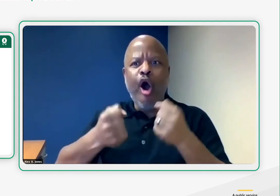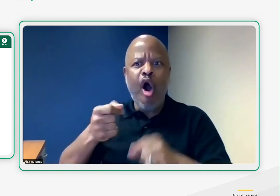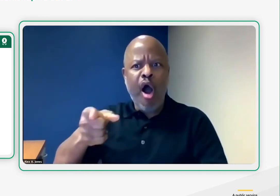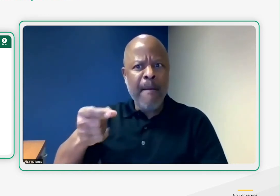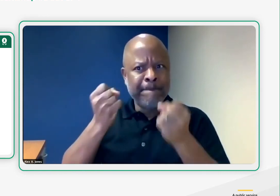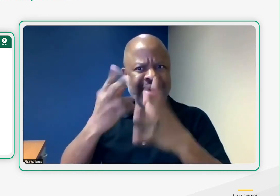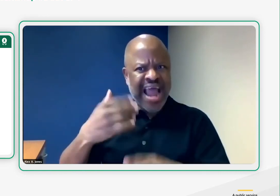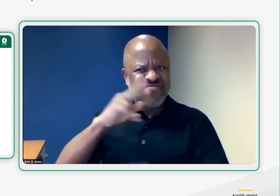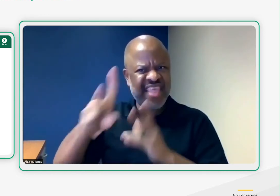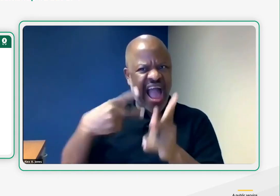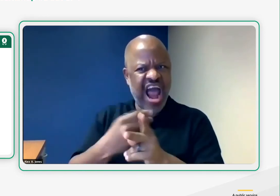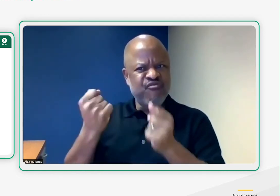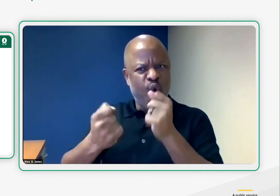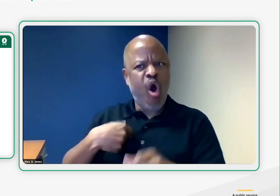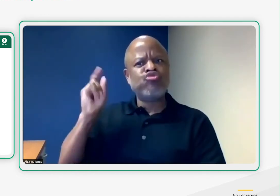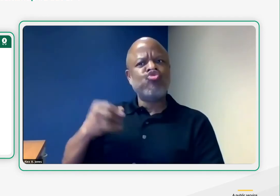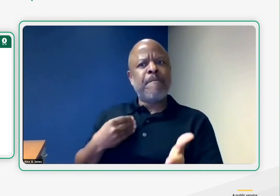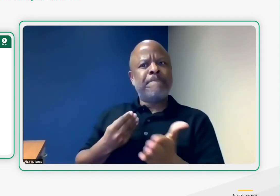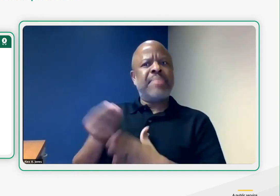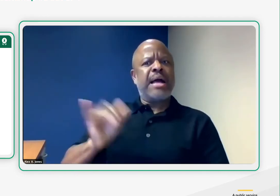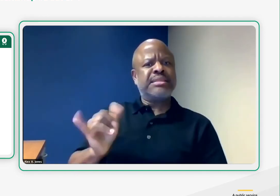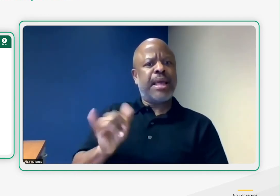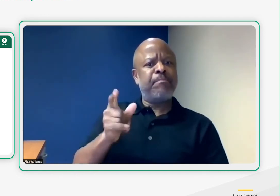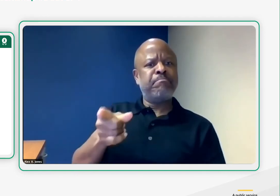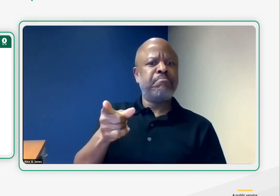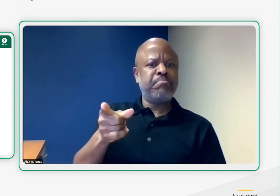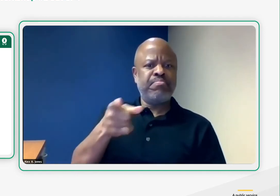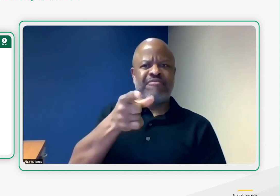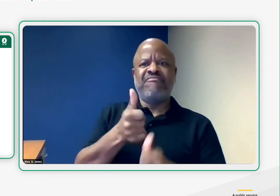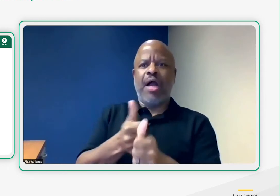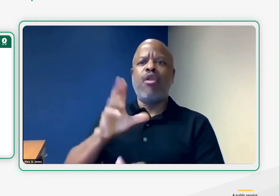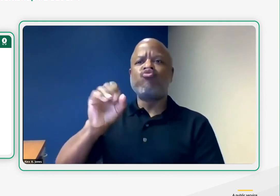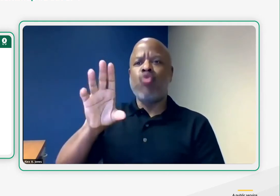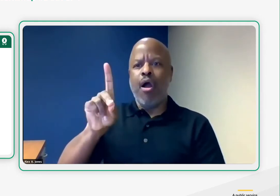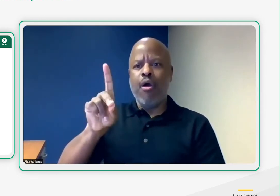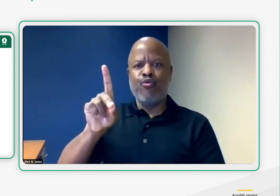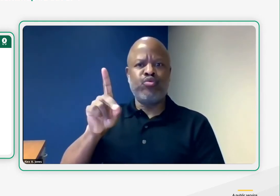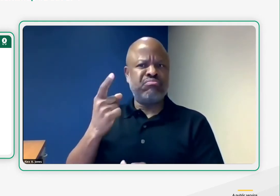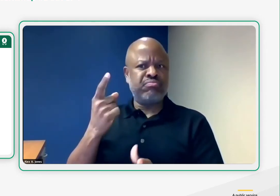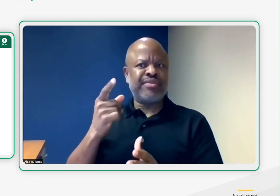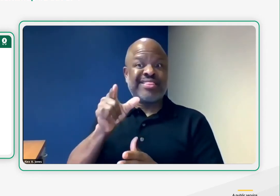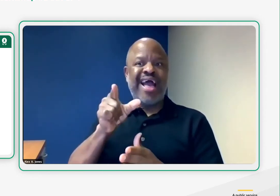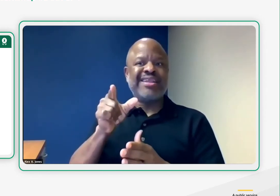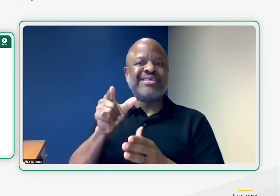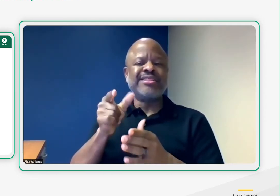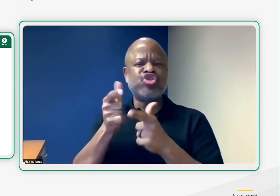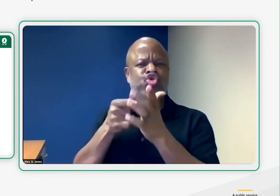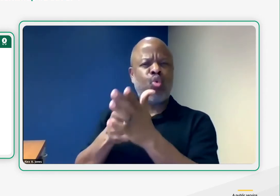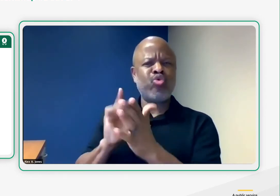kinds of trends. Right? So they influence our buying power. And a lot of people take to these trends.